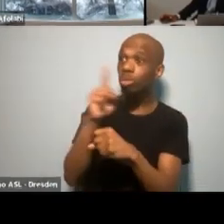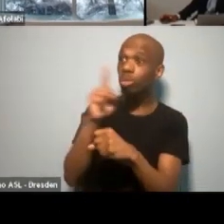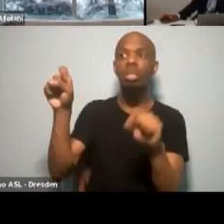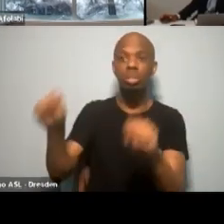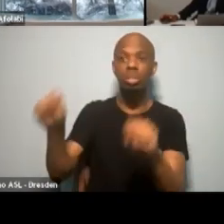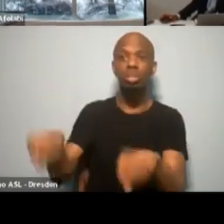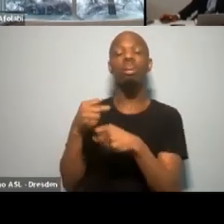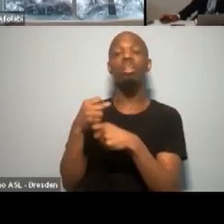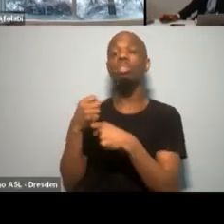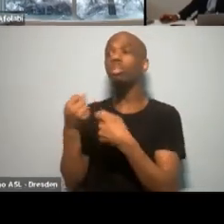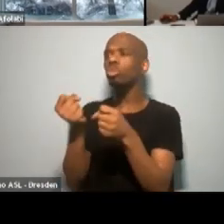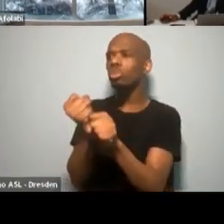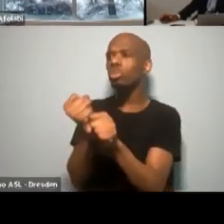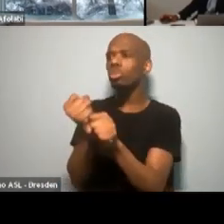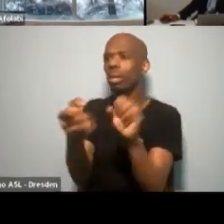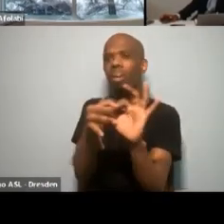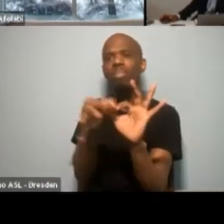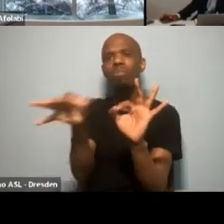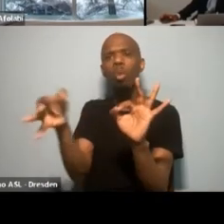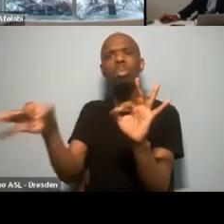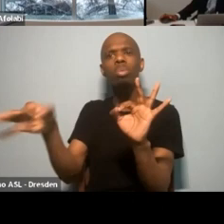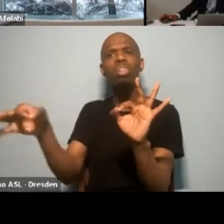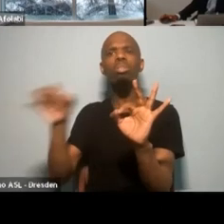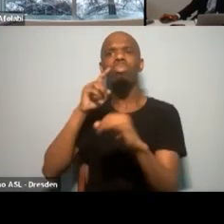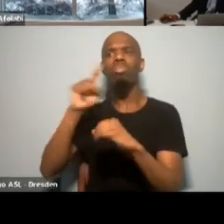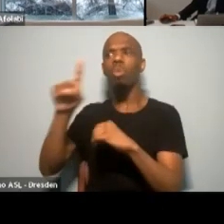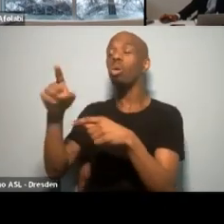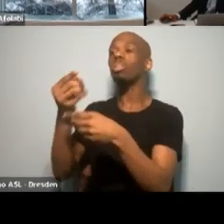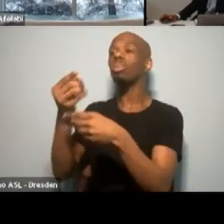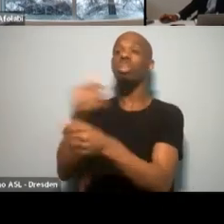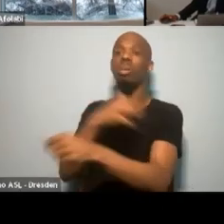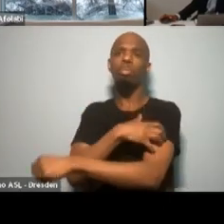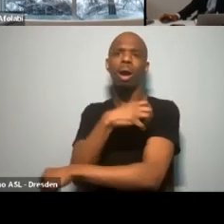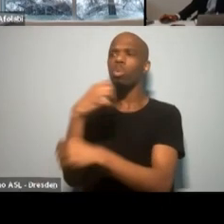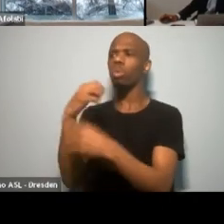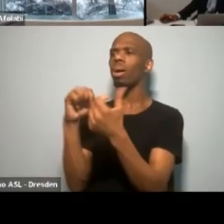and integrate some of the soft power elements into foreign policy,